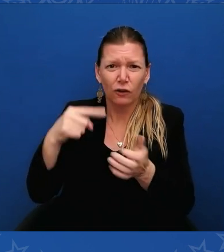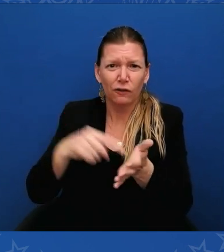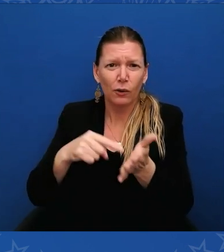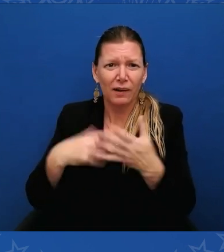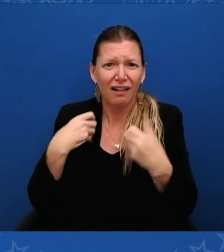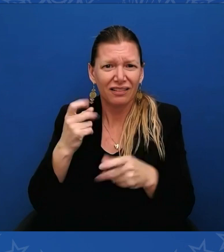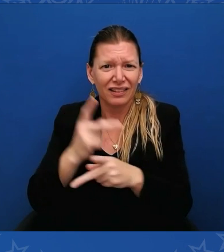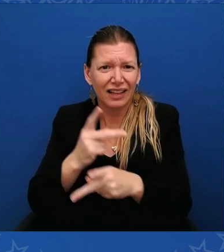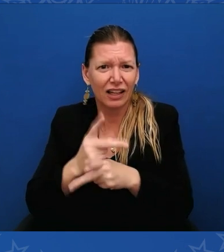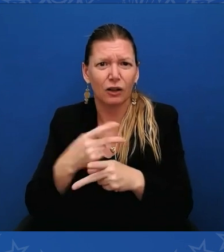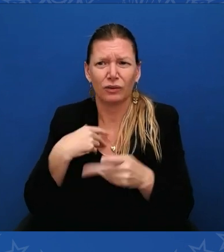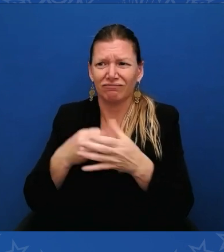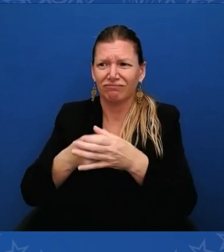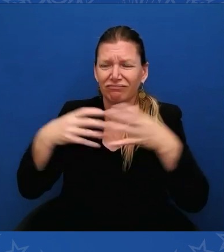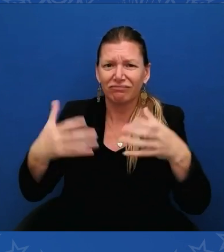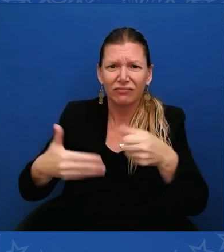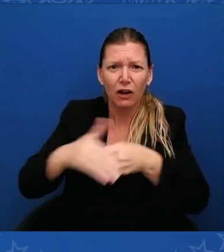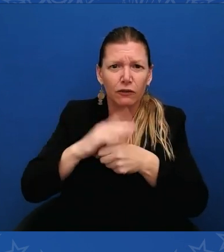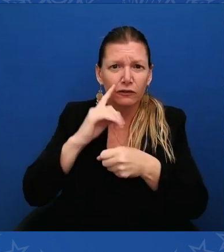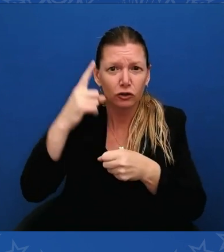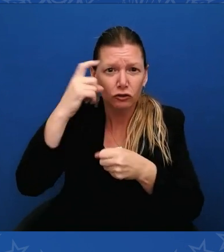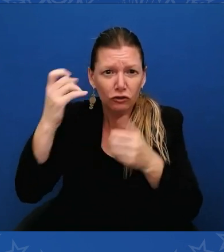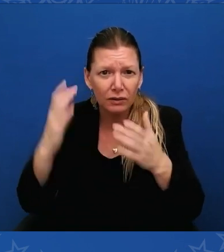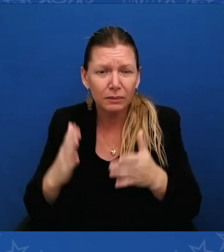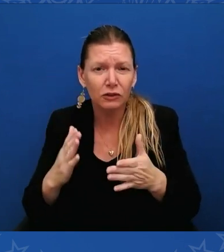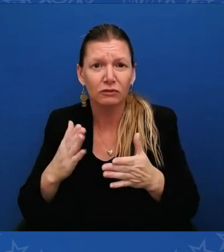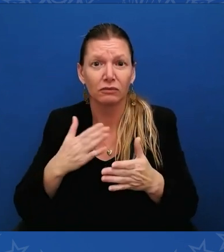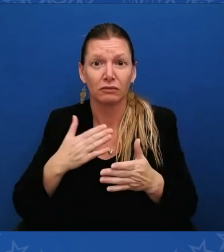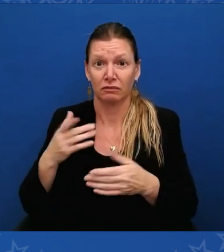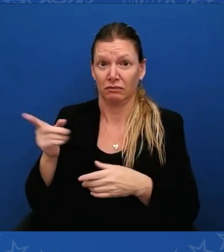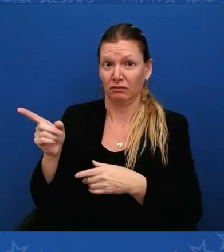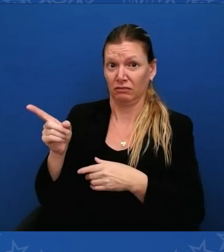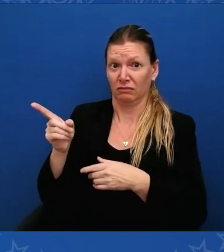which would cost 45 million people their health insurance,